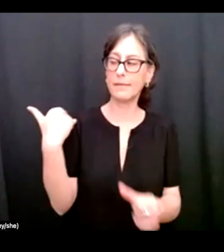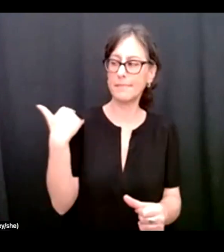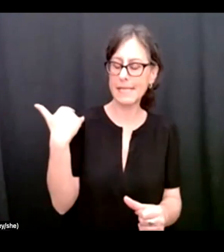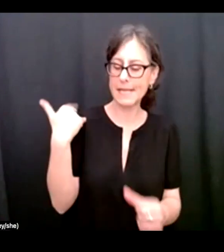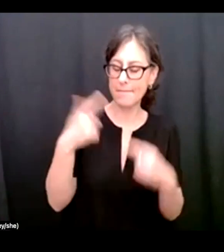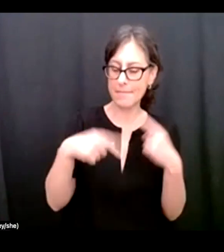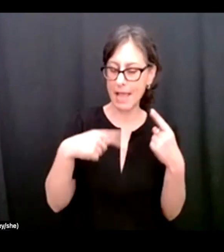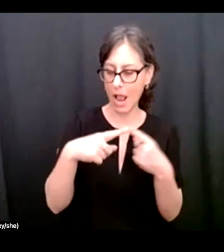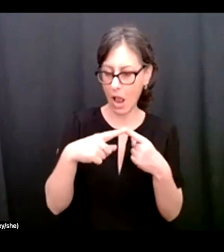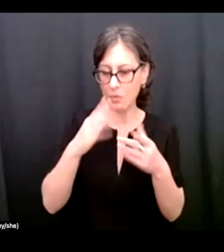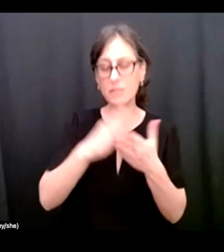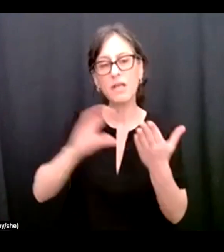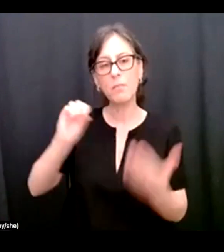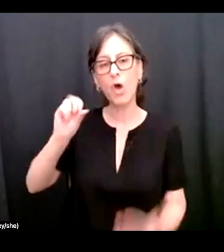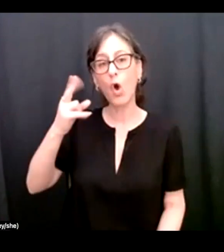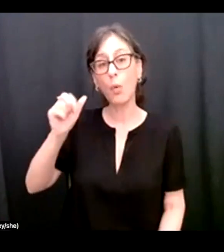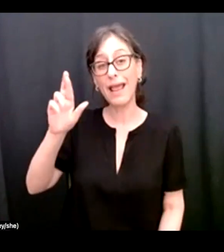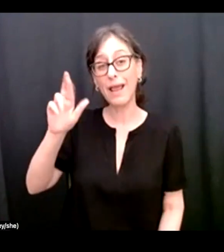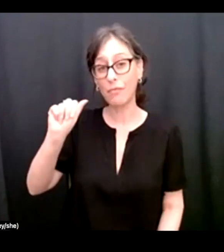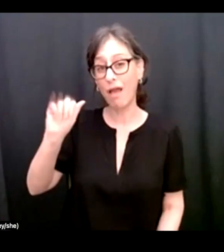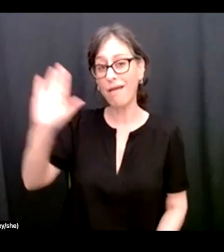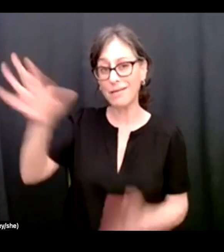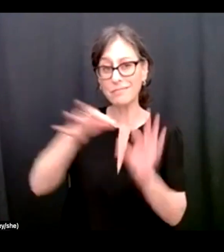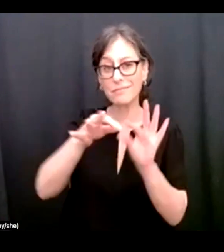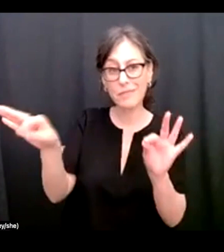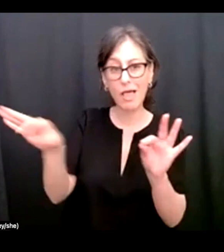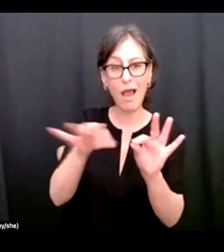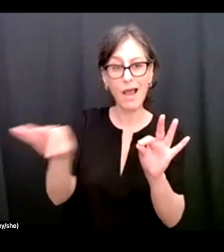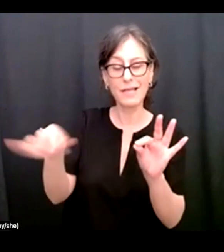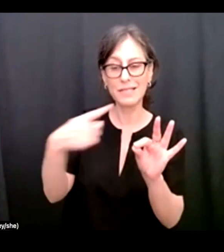some of O'Hara's lines. One of which is you know, you never say,